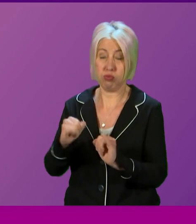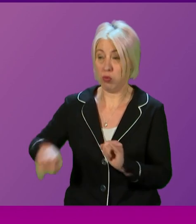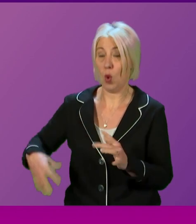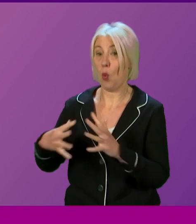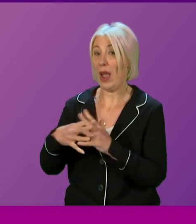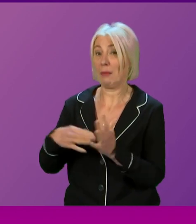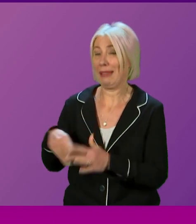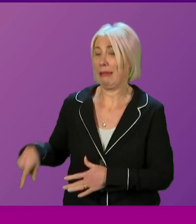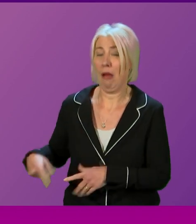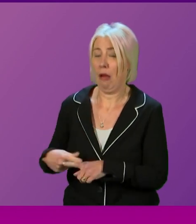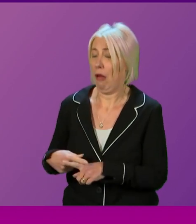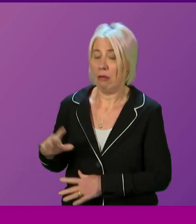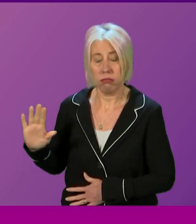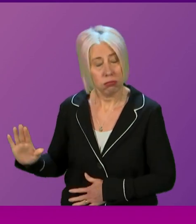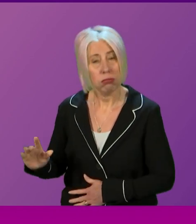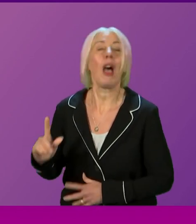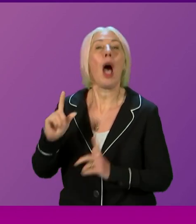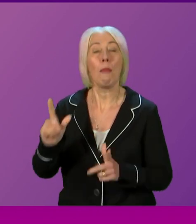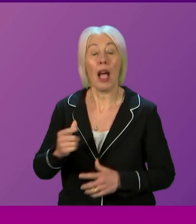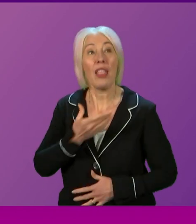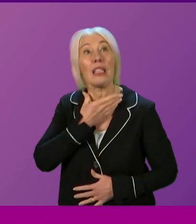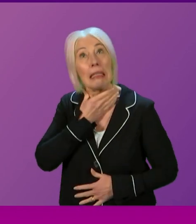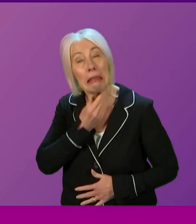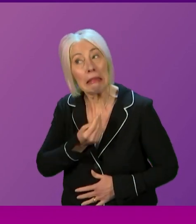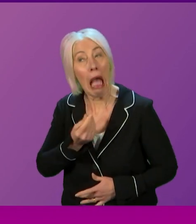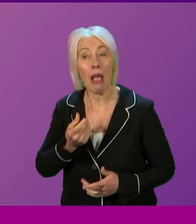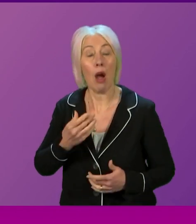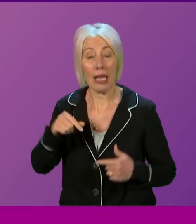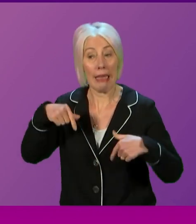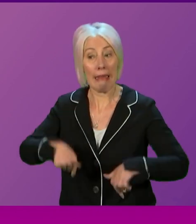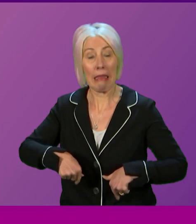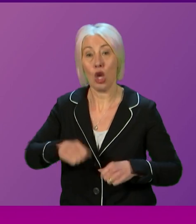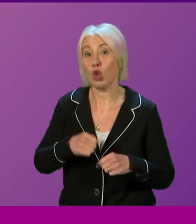I think that there is a growing desire in the people of Scotland to become independent